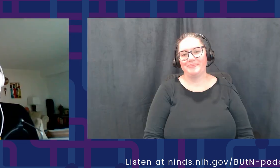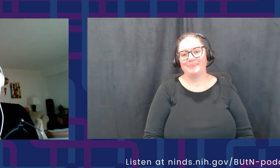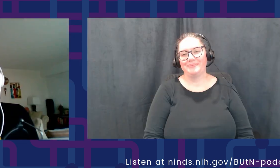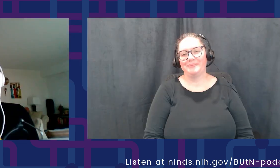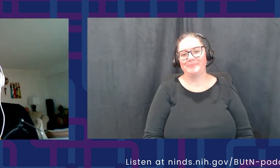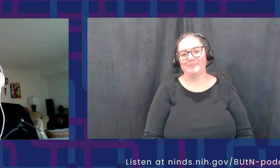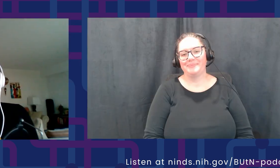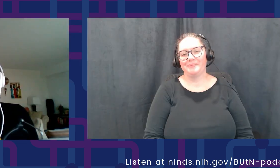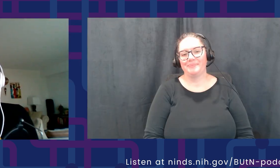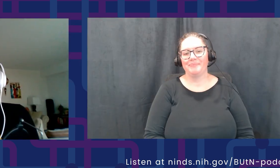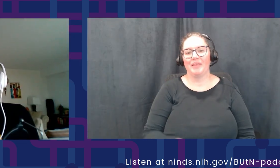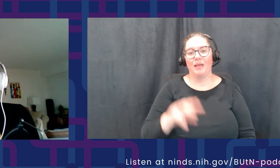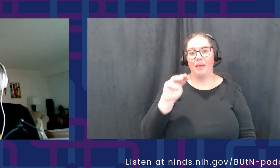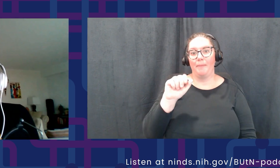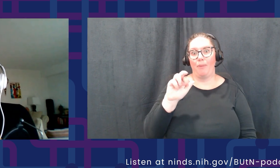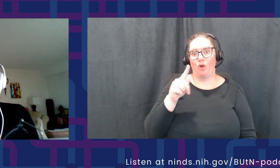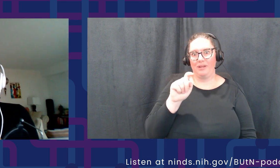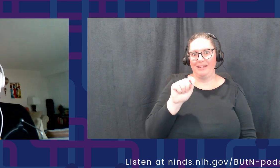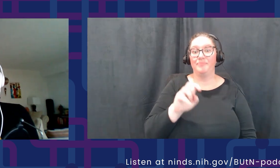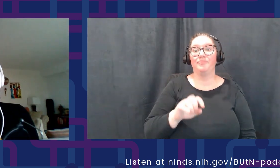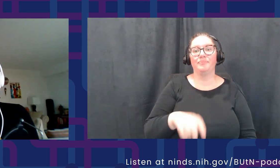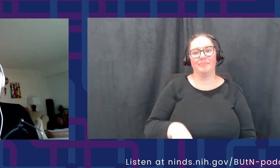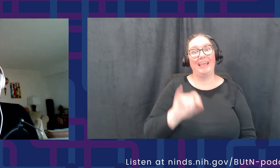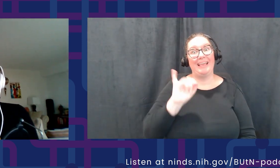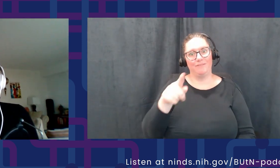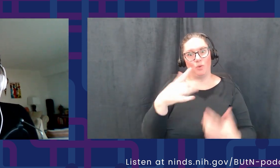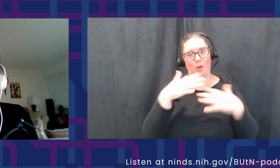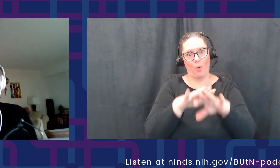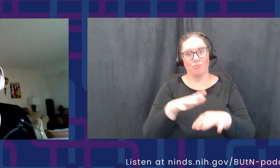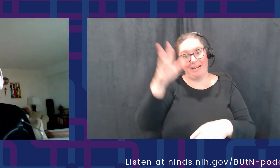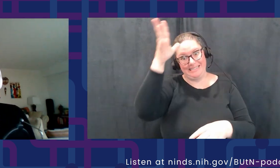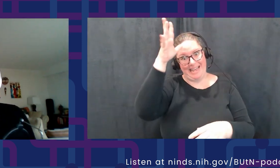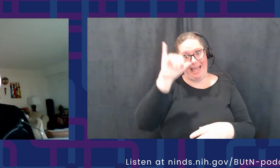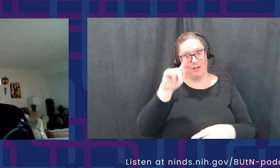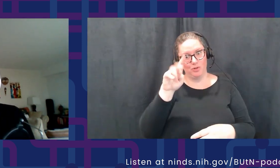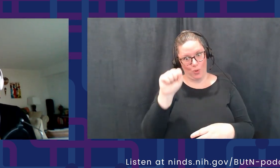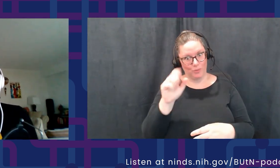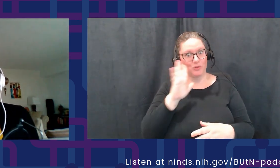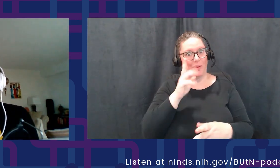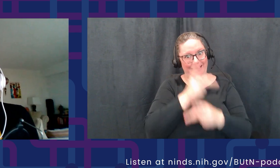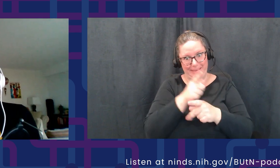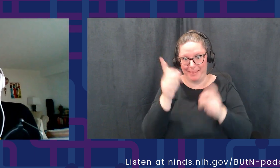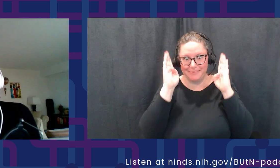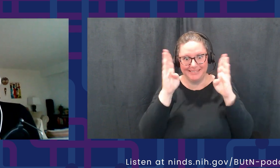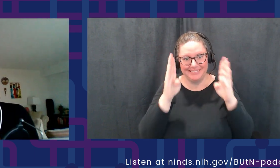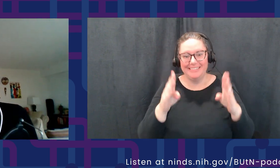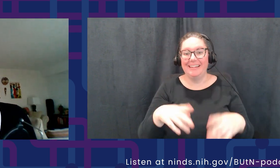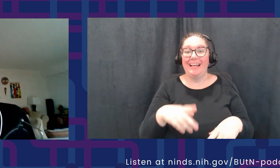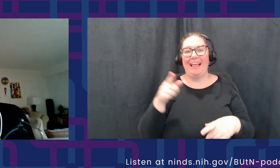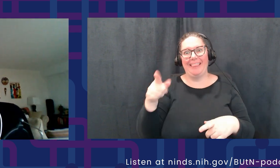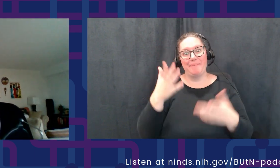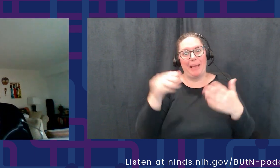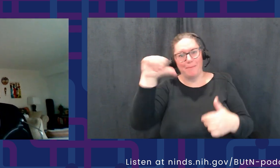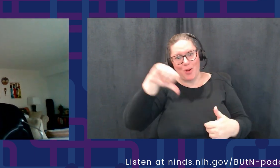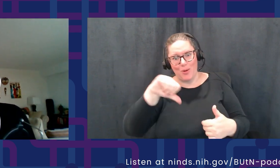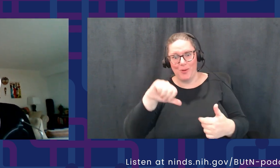Marguerite Matthews: And if you incorporate dad jokes, you'll be really keeping them! Either booing you, but they're paying attention because they heard that